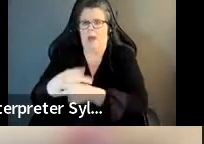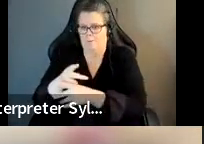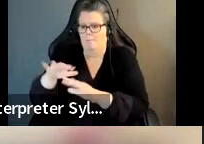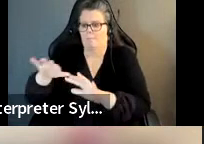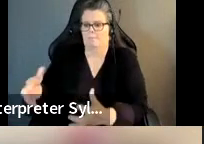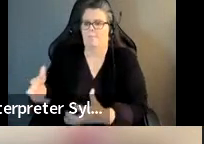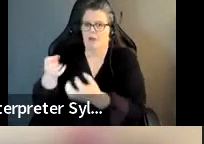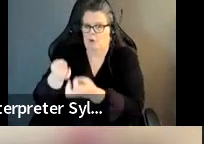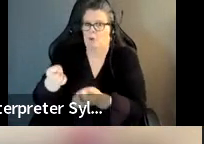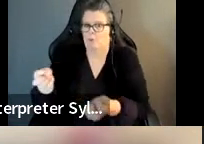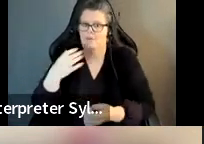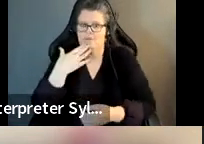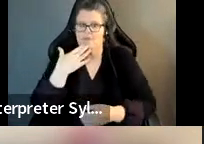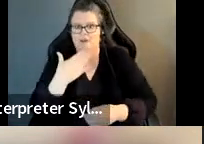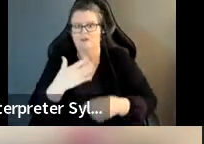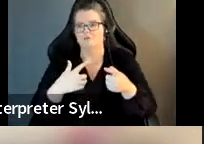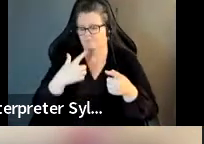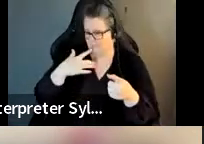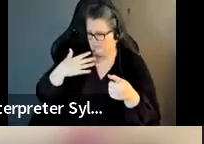Bobby Stinnette: Thank you for your public comment as well.